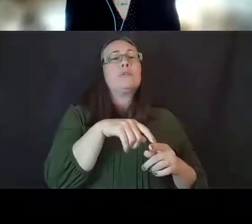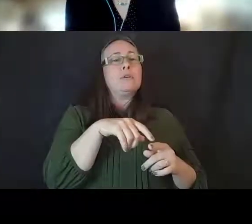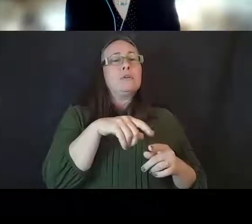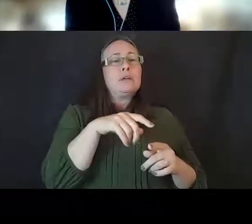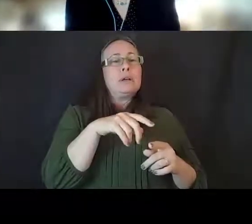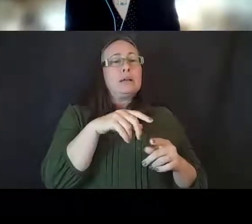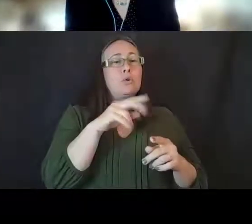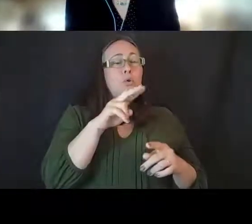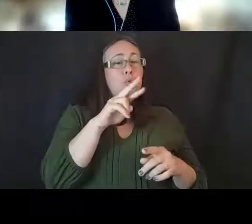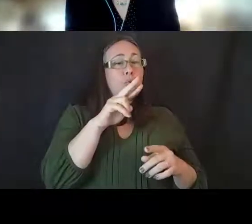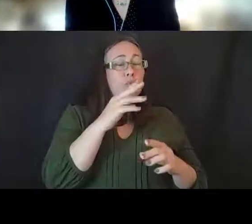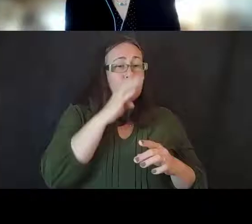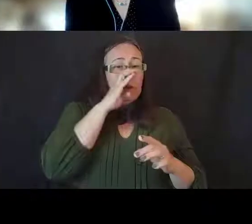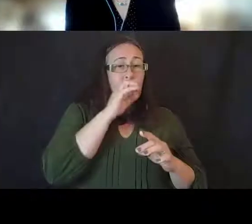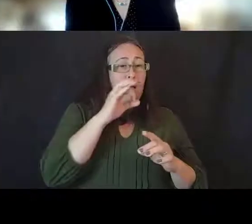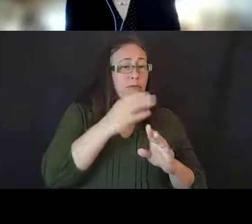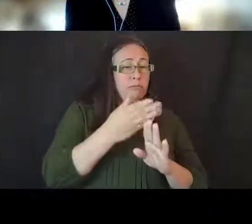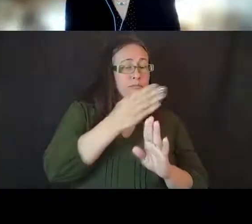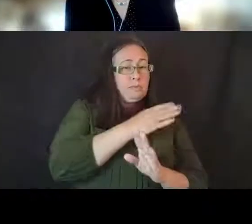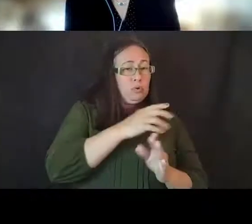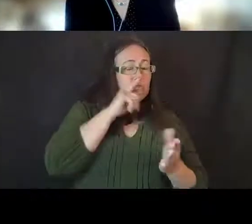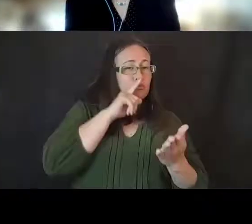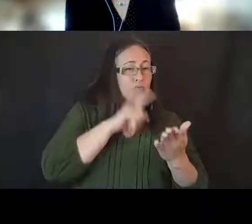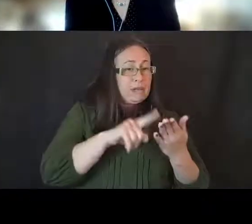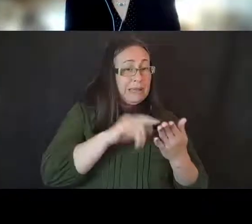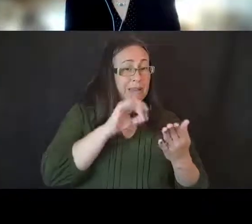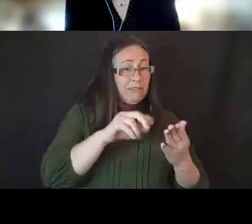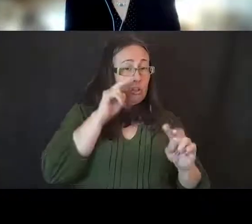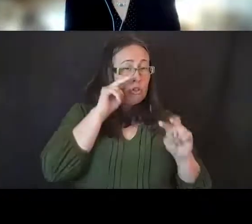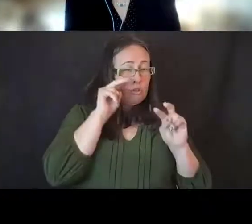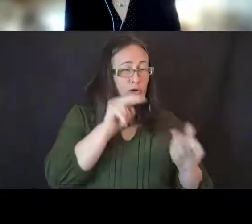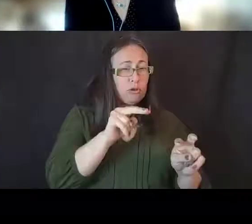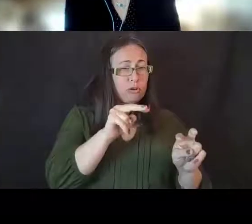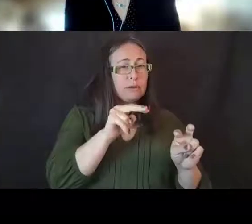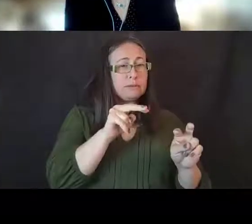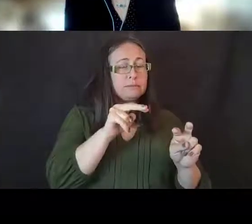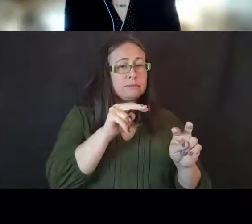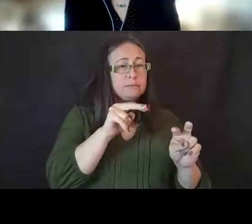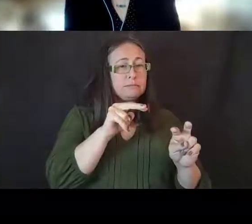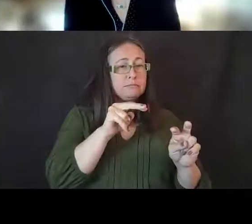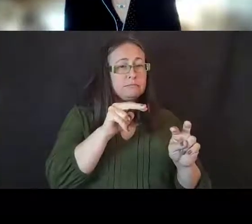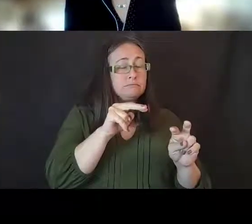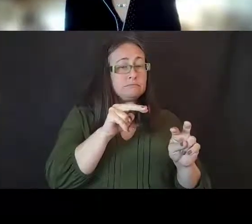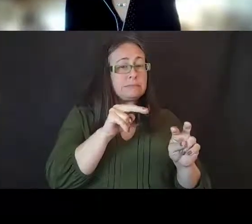Now, rigor of the prior research, if you look at the section ... So it's in the research strategy.